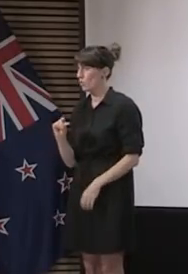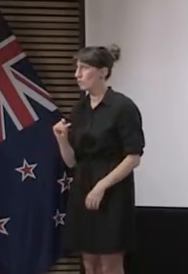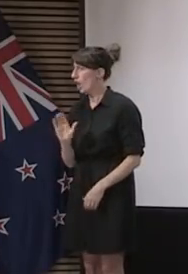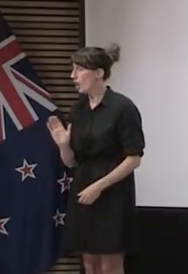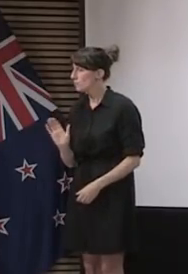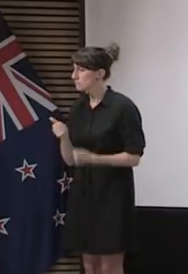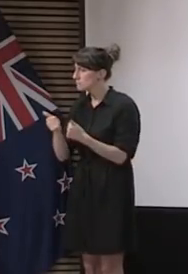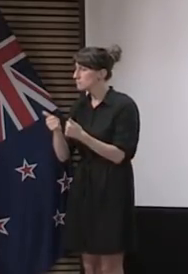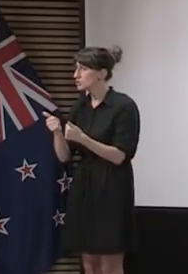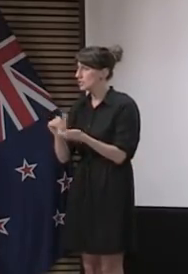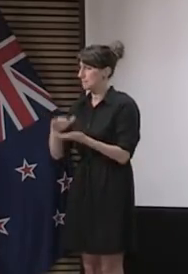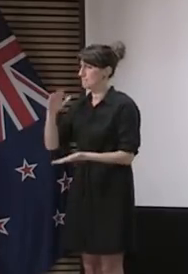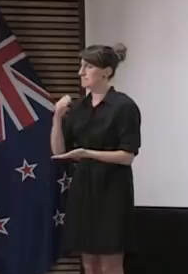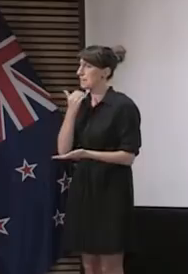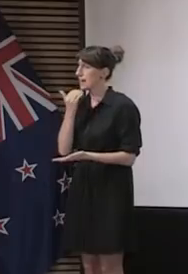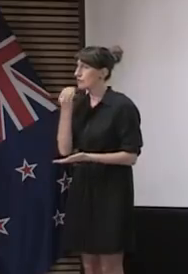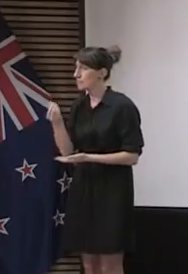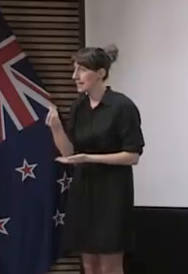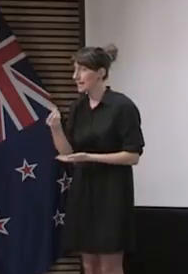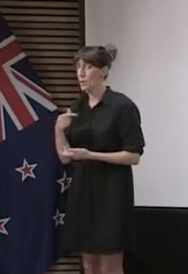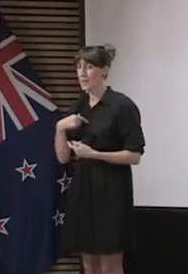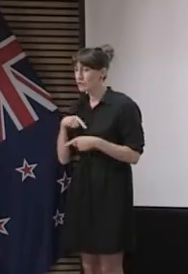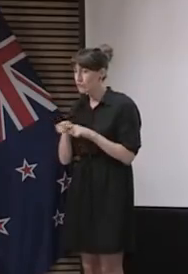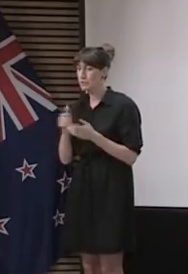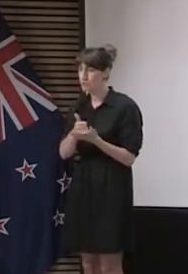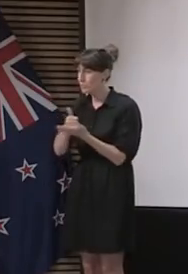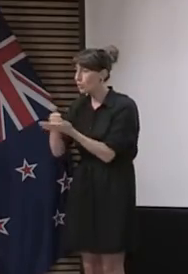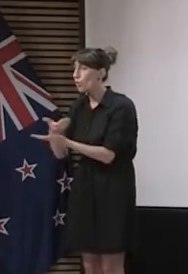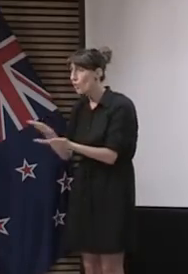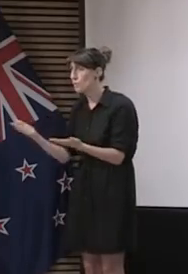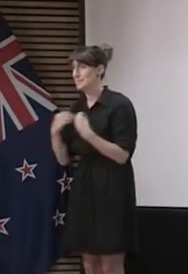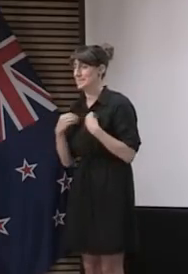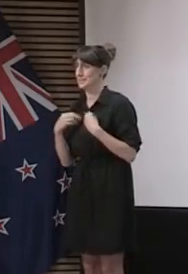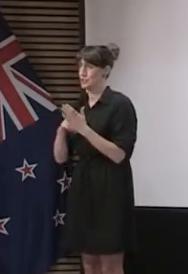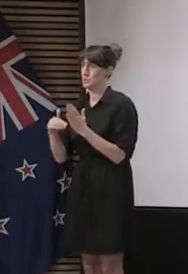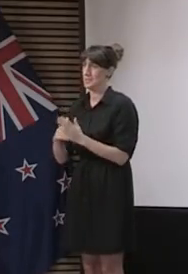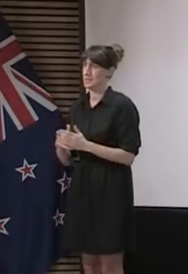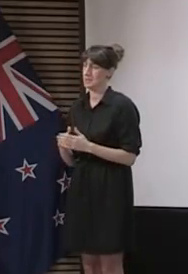to provide across allof New Zealand includingbusinesses across all of New Zealand. Jackson in the front.